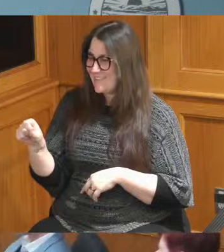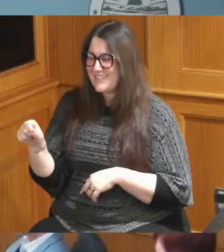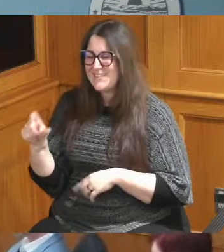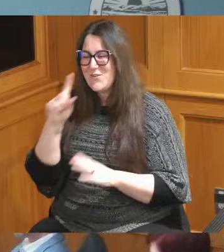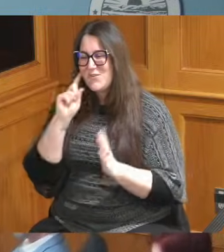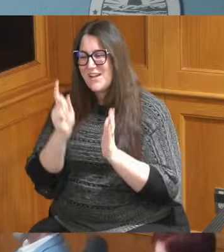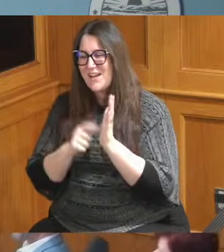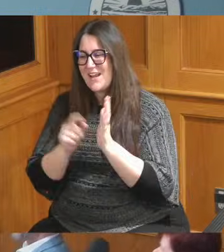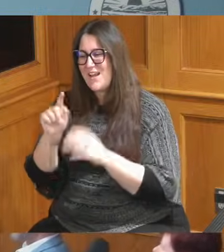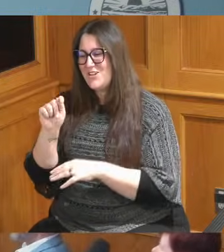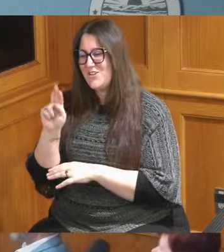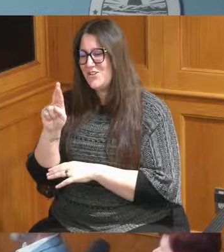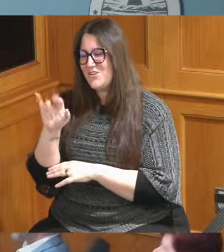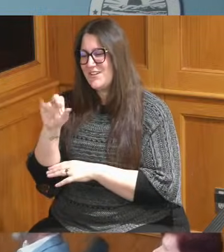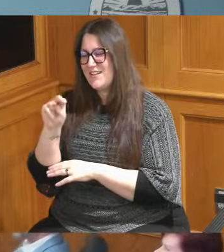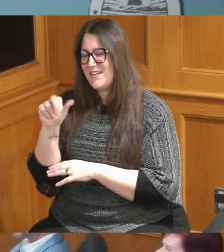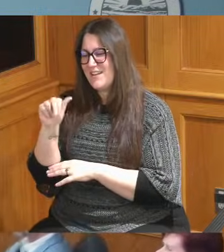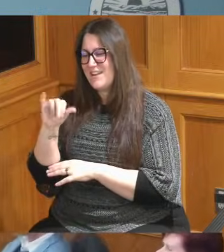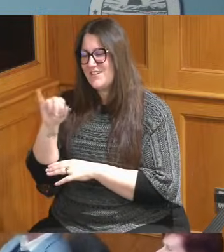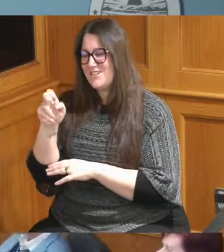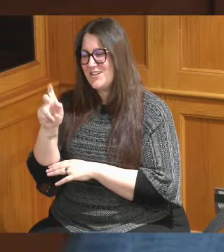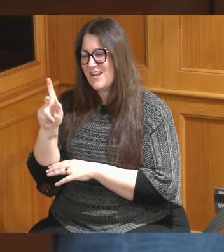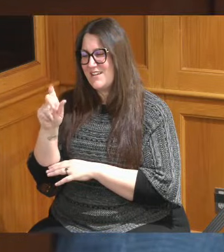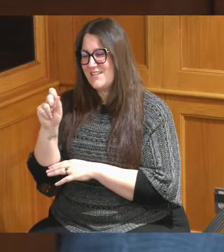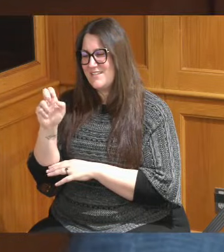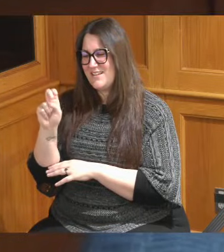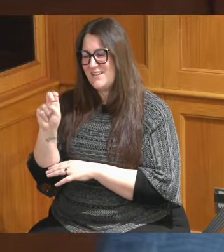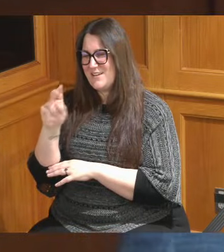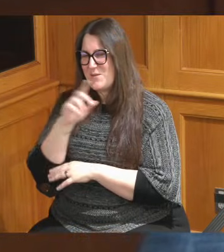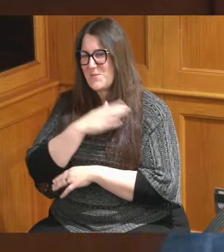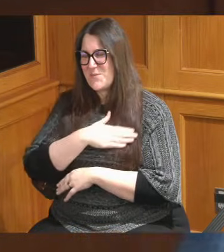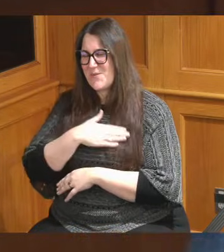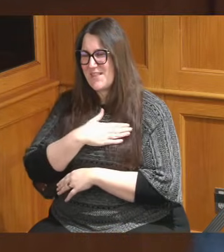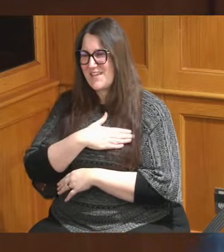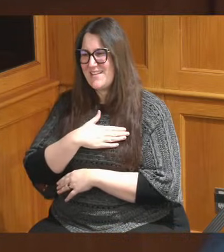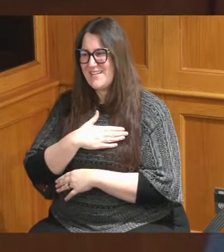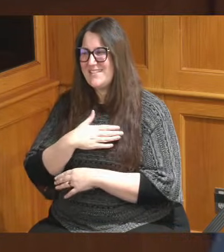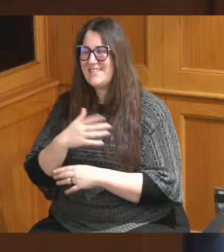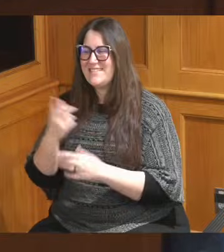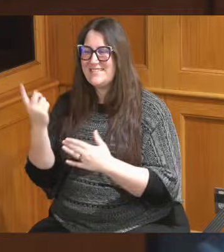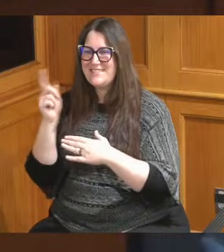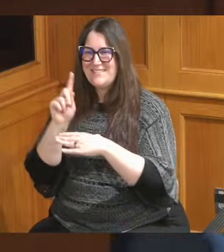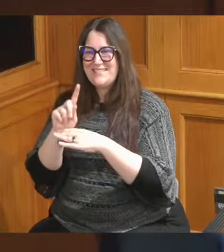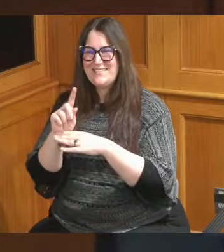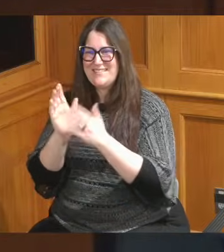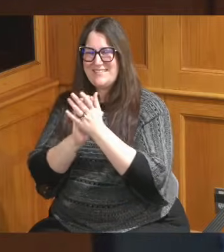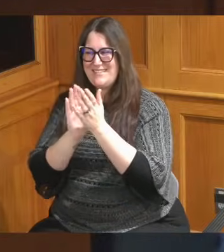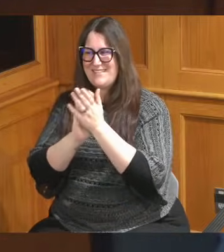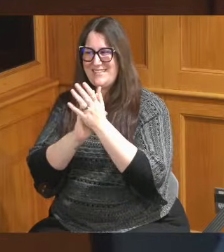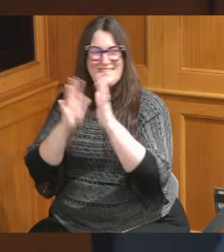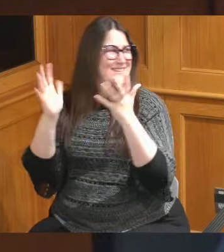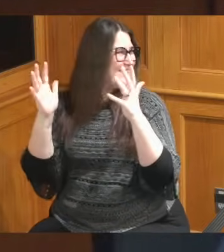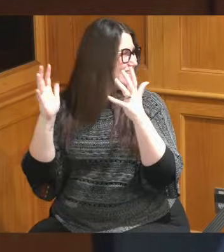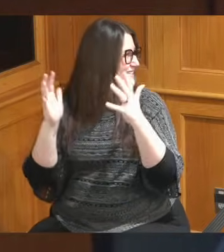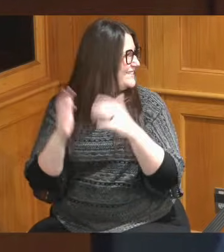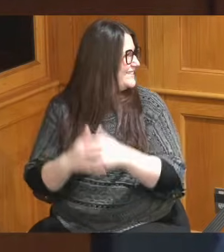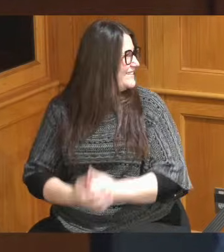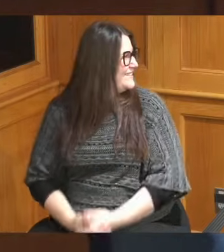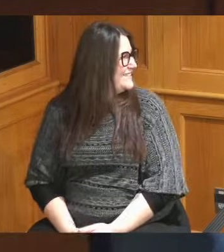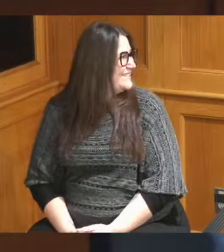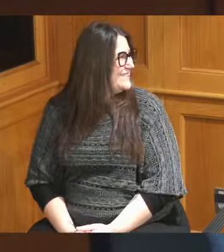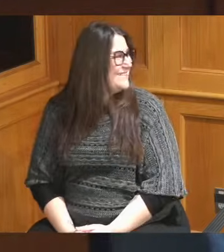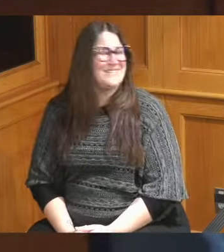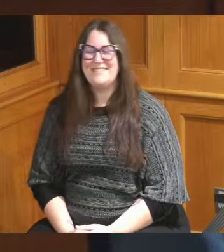Trina Jackson. Please come forward. Trina, we are all standing on the shoulders.